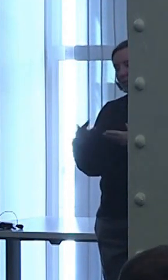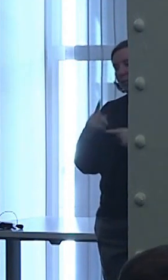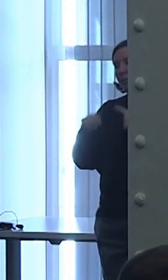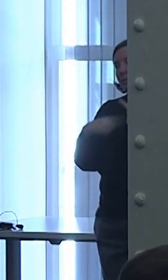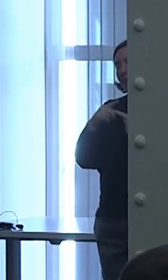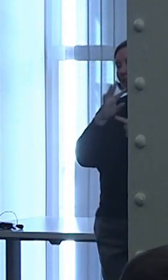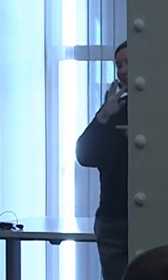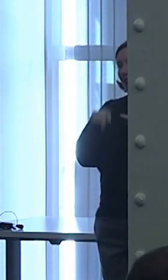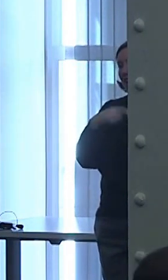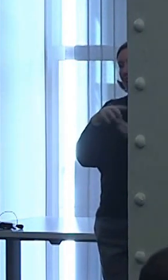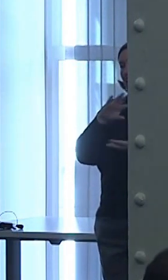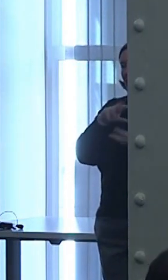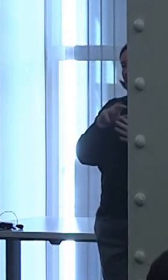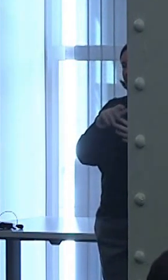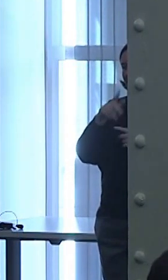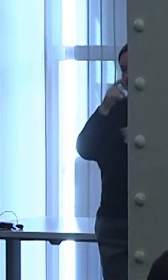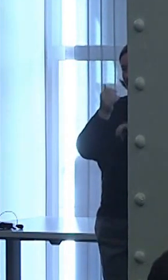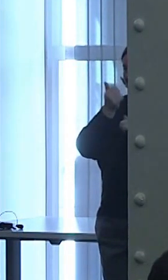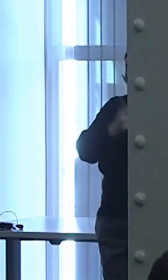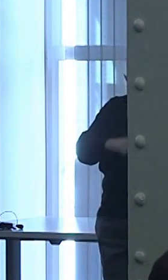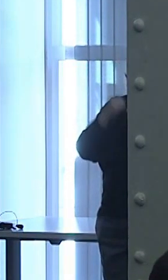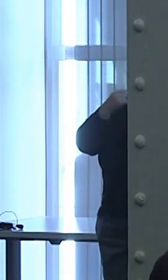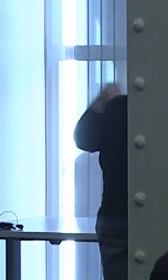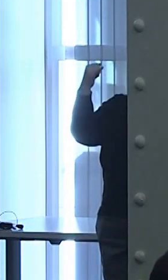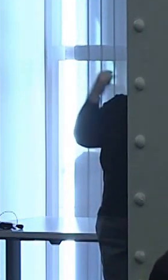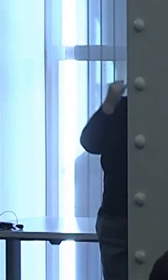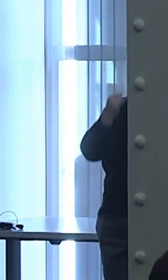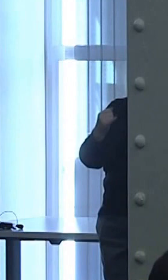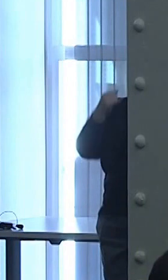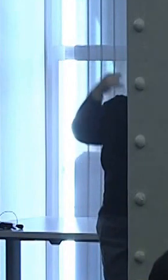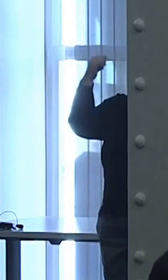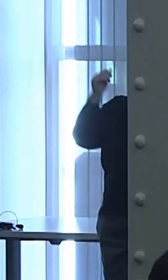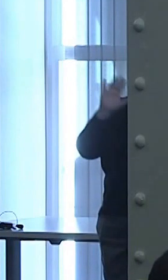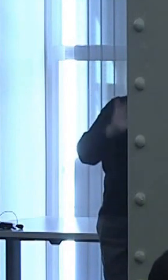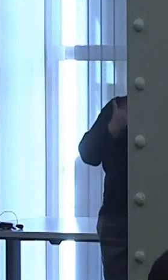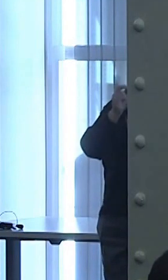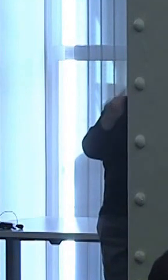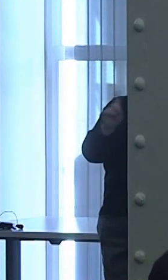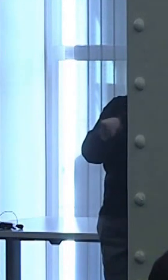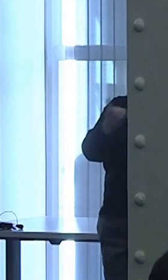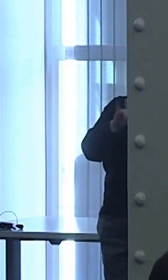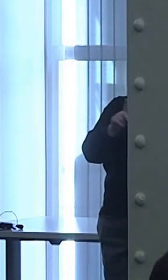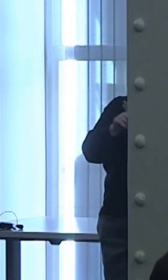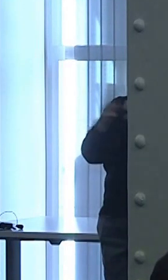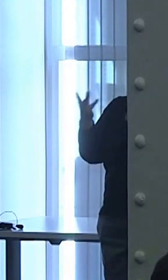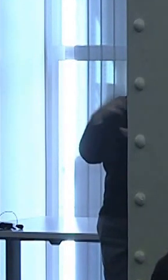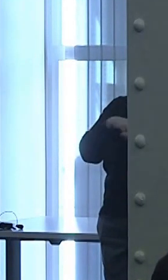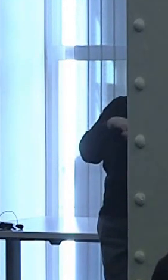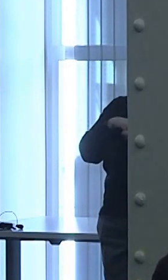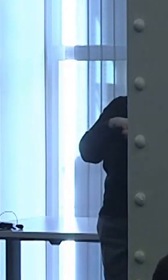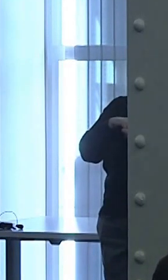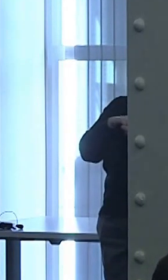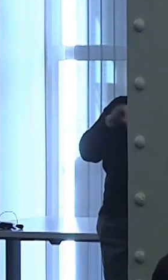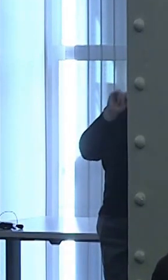because I think each line represents our multiple identities and we all come together in that little point